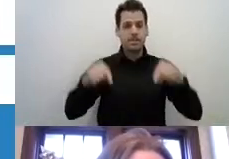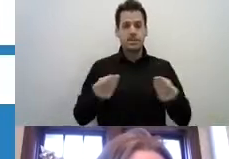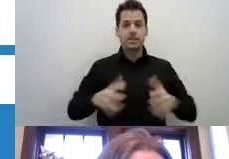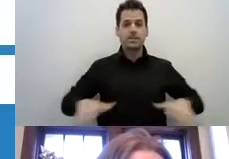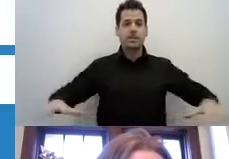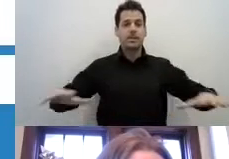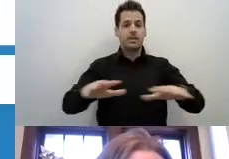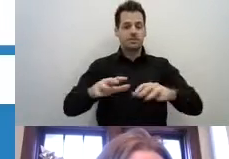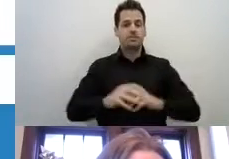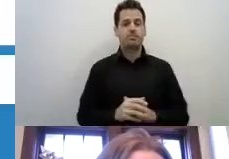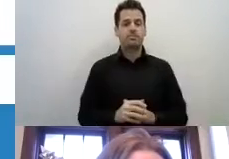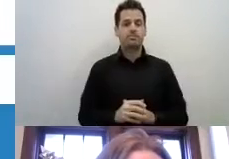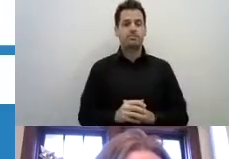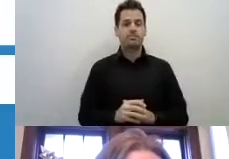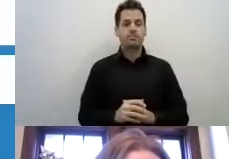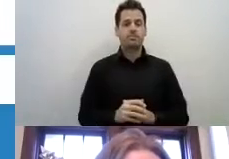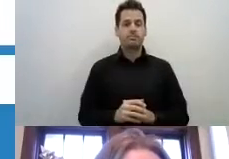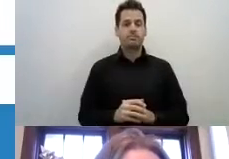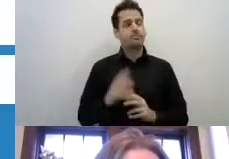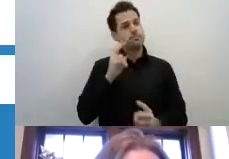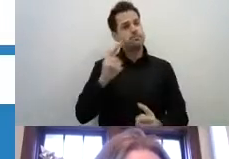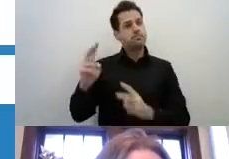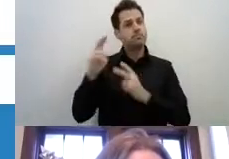beyond reflect please learn about whose land you are on